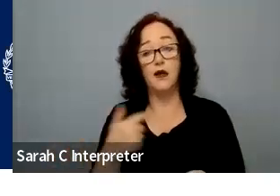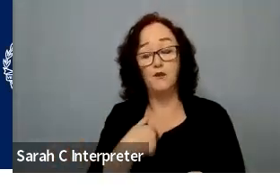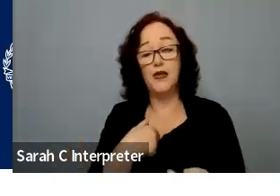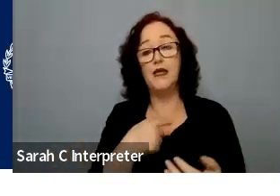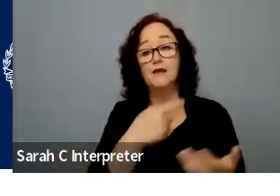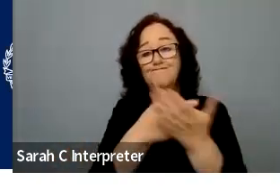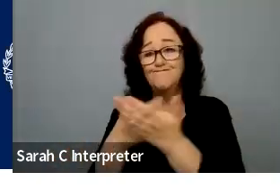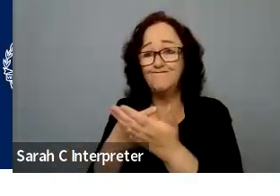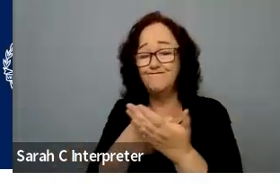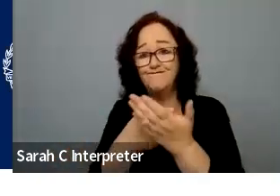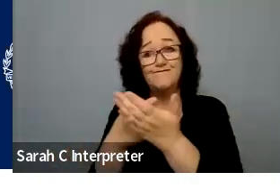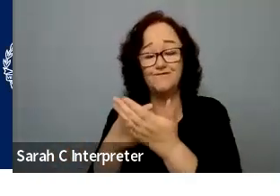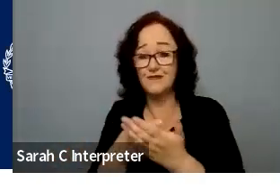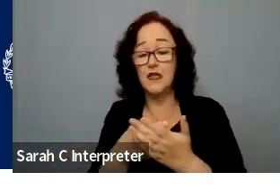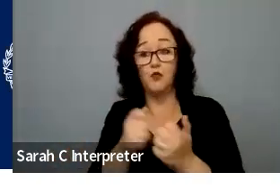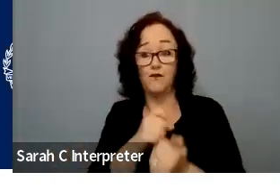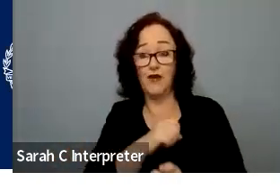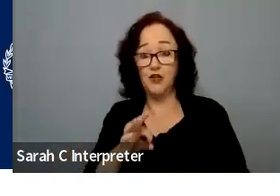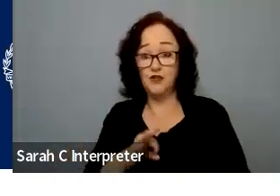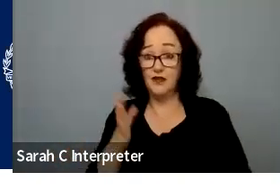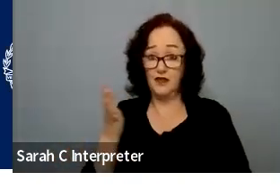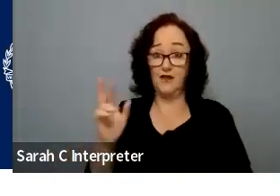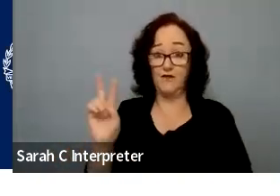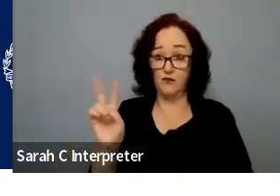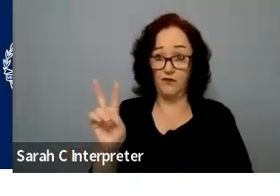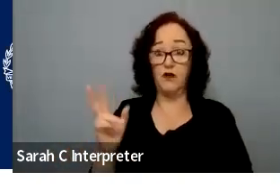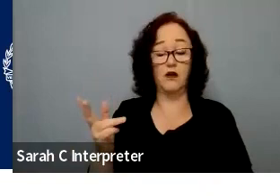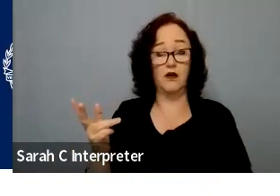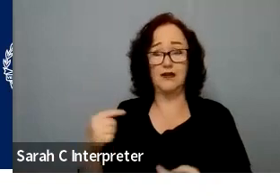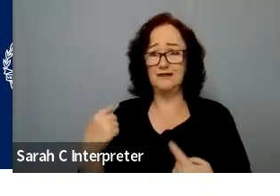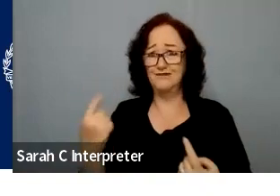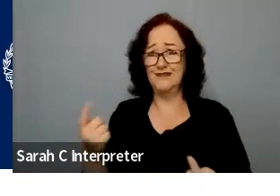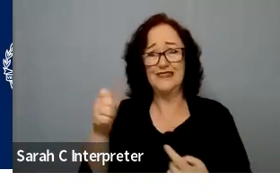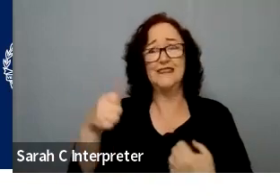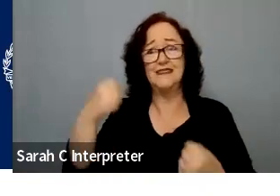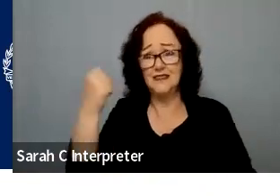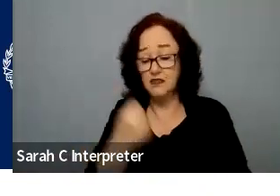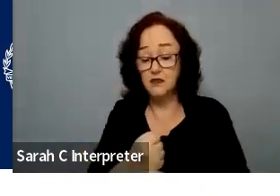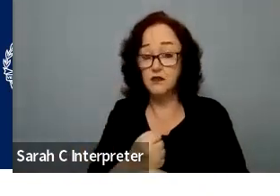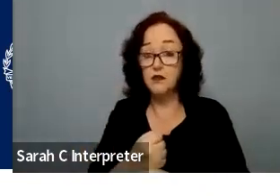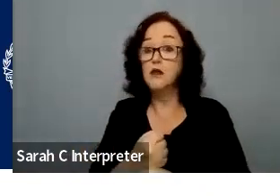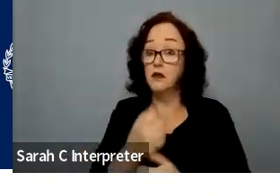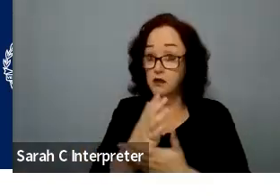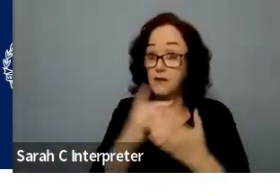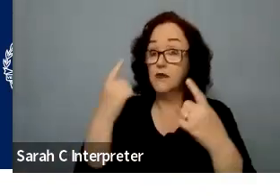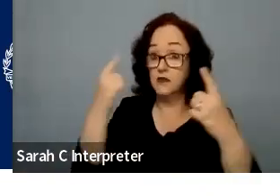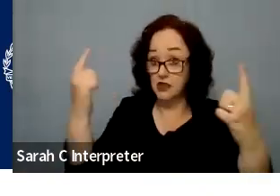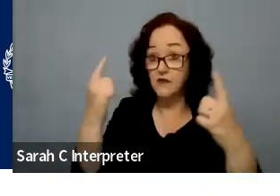for a decade and we have had successful, you know, experiences for students but it's like a handful